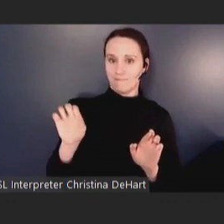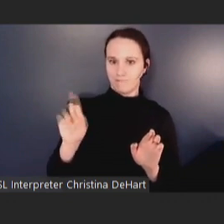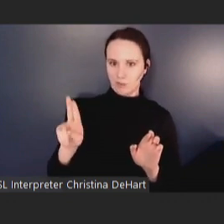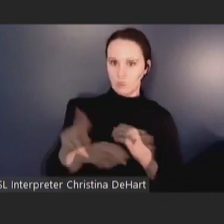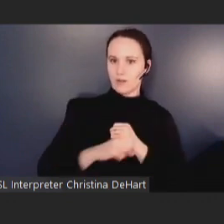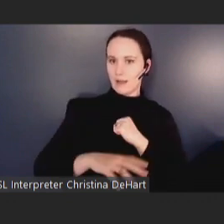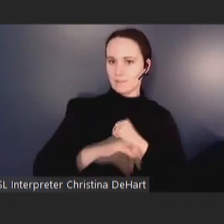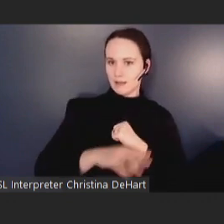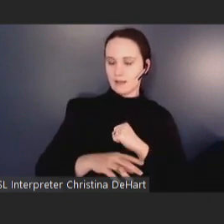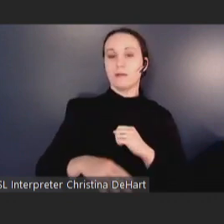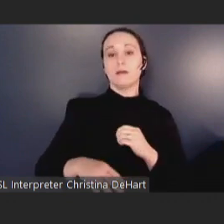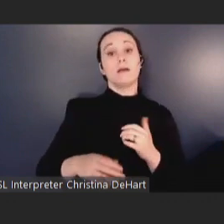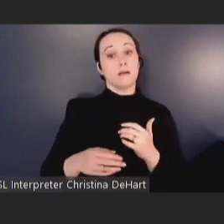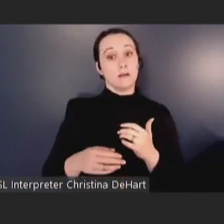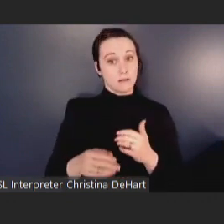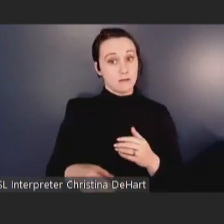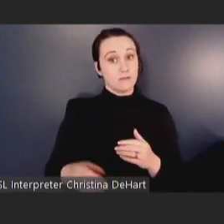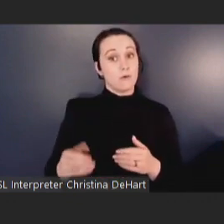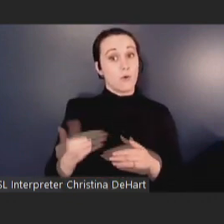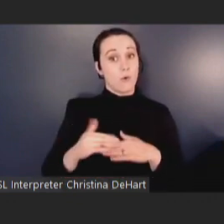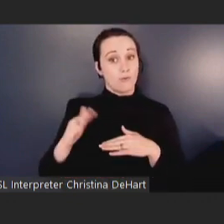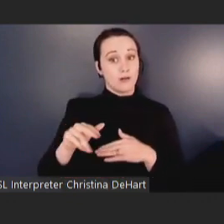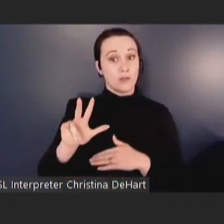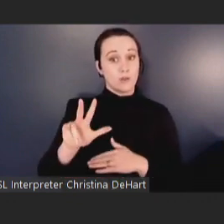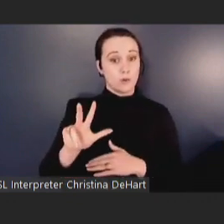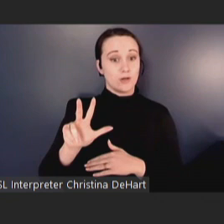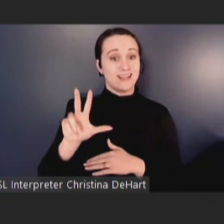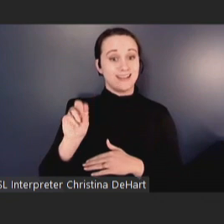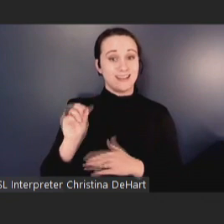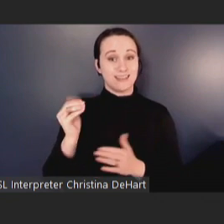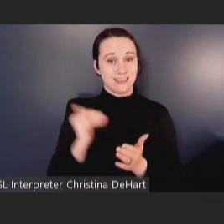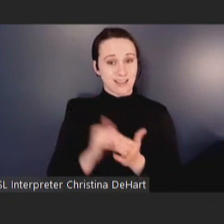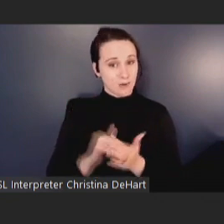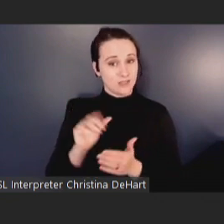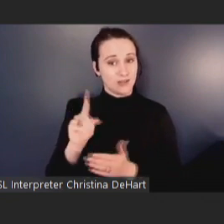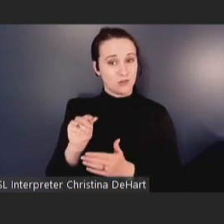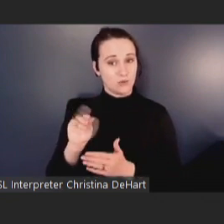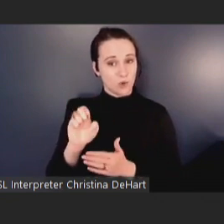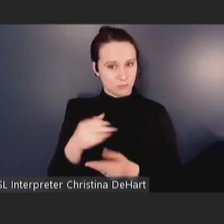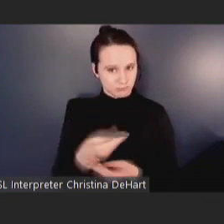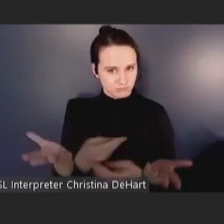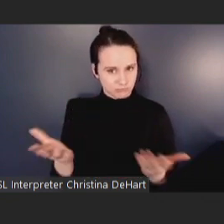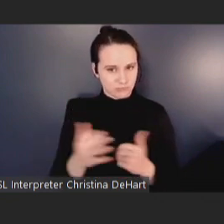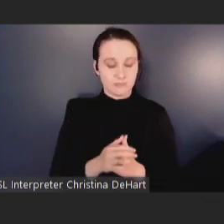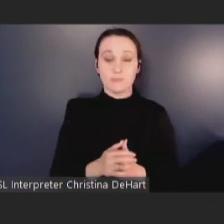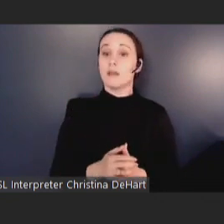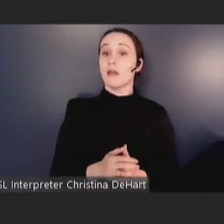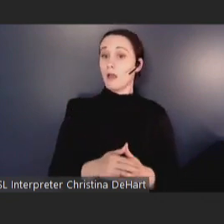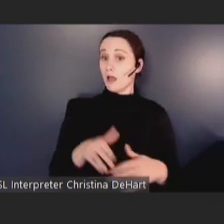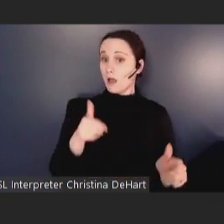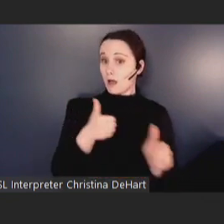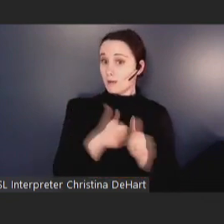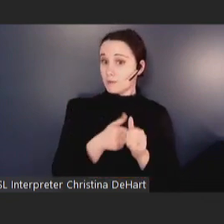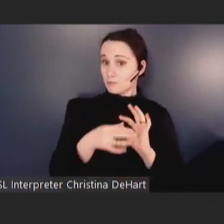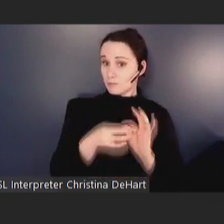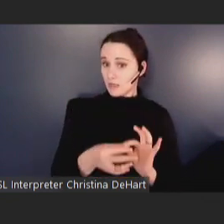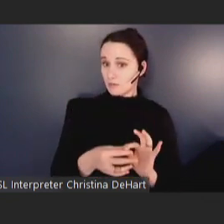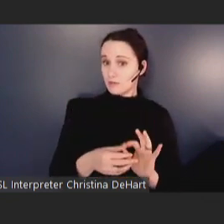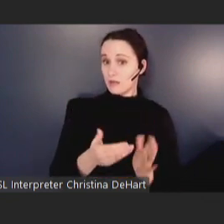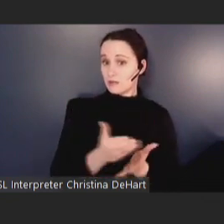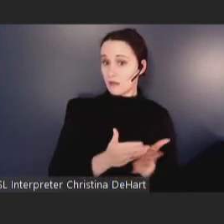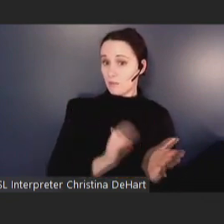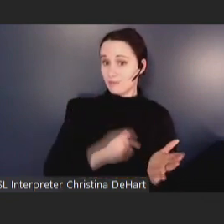than 30,000 doses. An update related to some of the presentations yesterday,